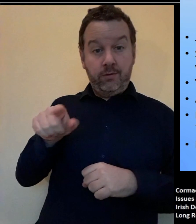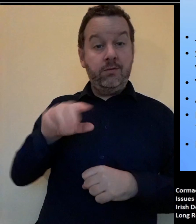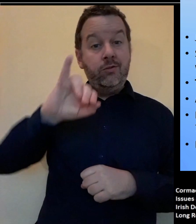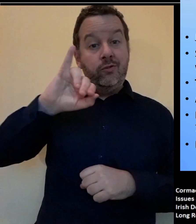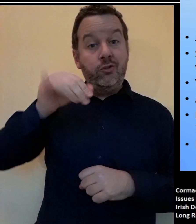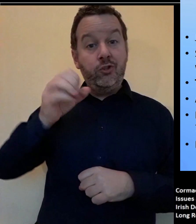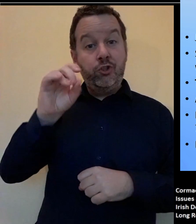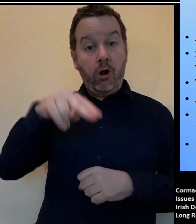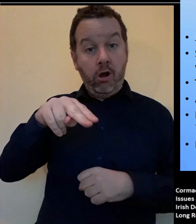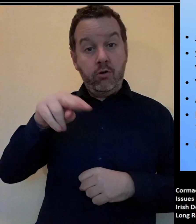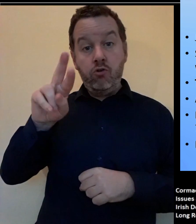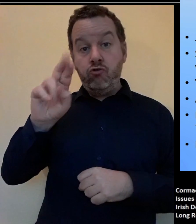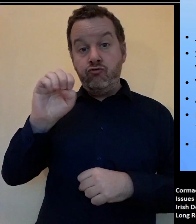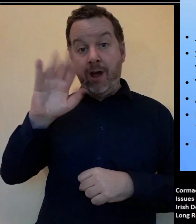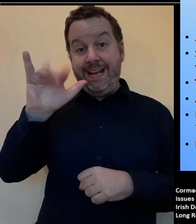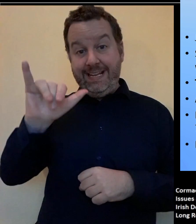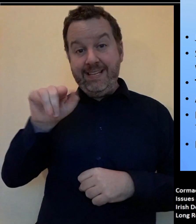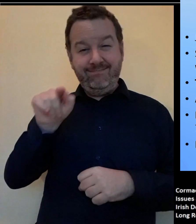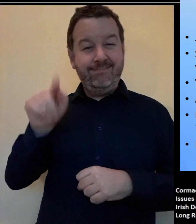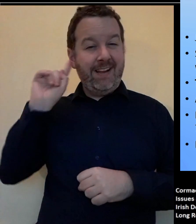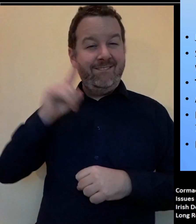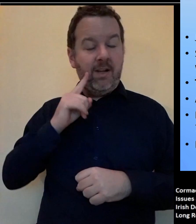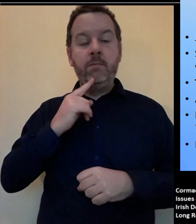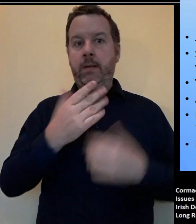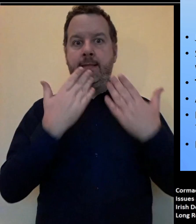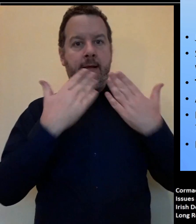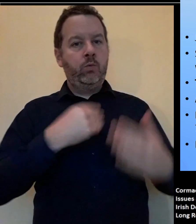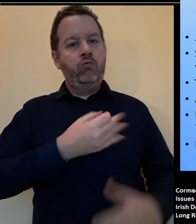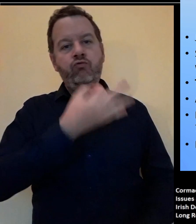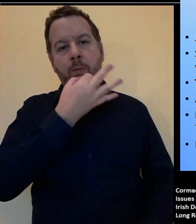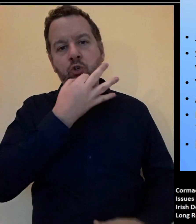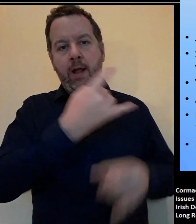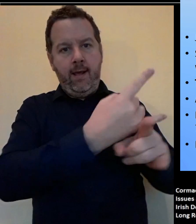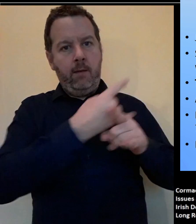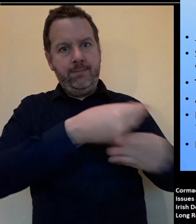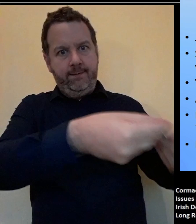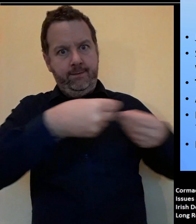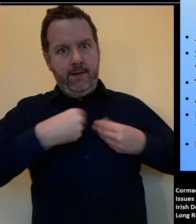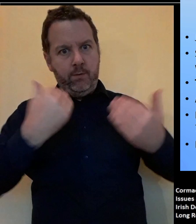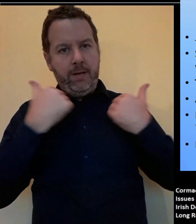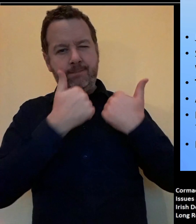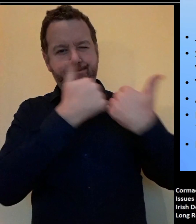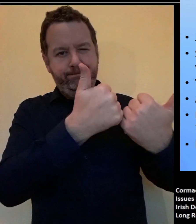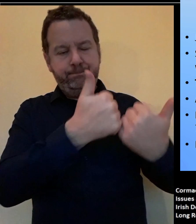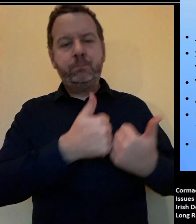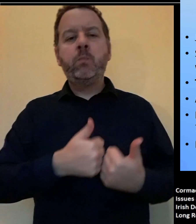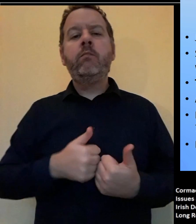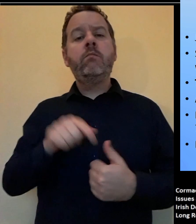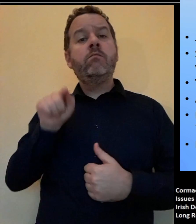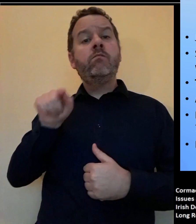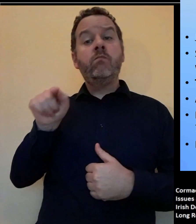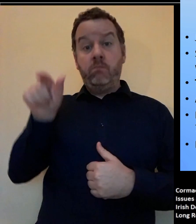named John Reilly, and I'm indebted to Graham O'Shea for his assistance with this data.